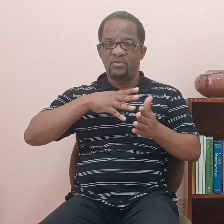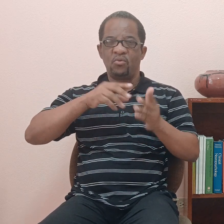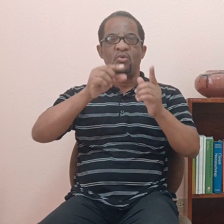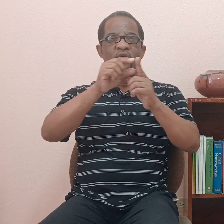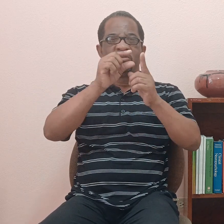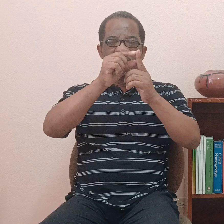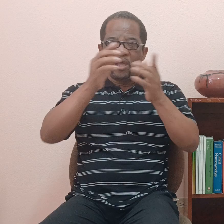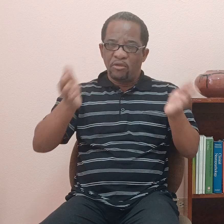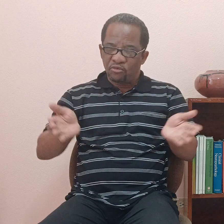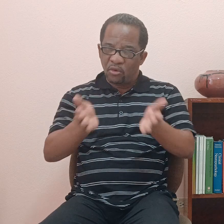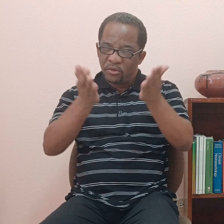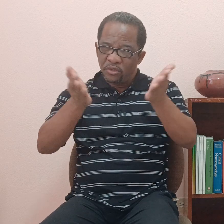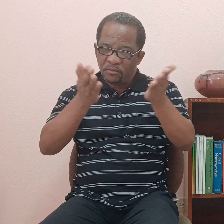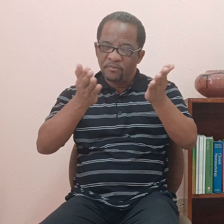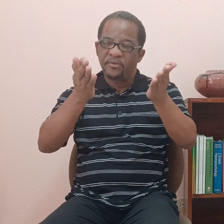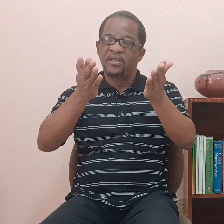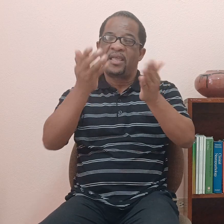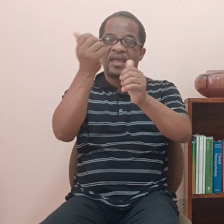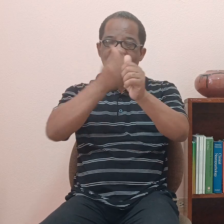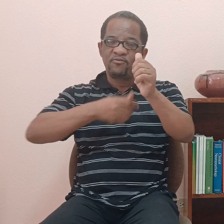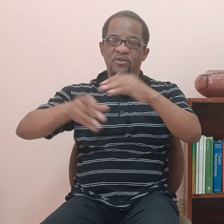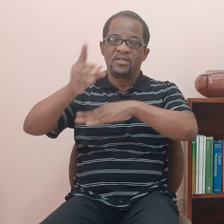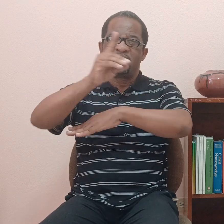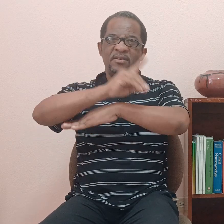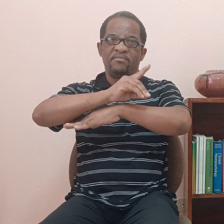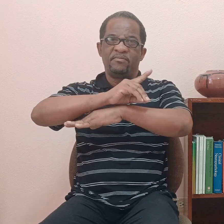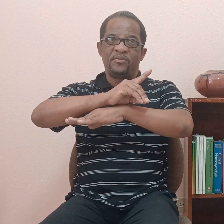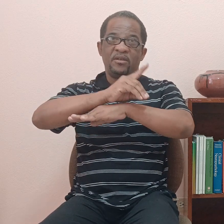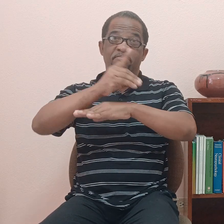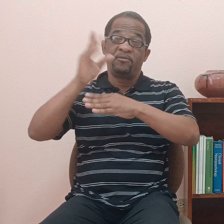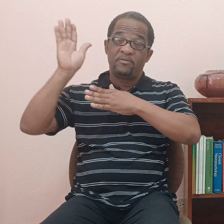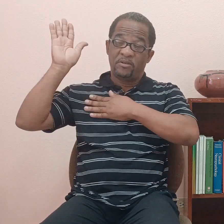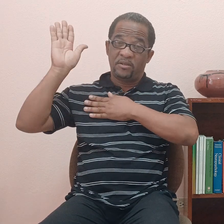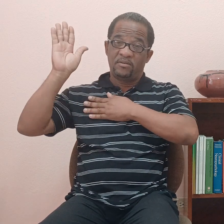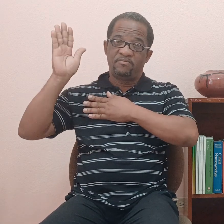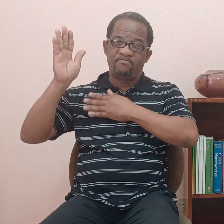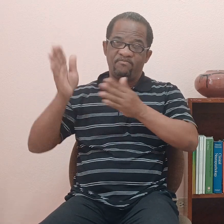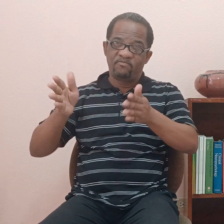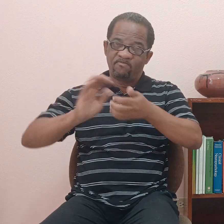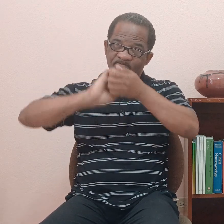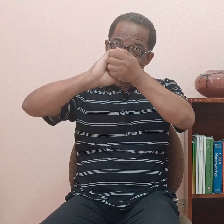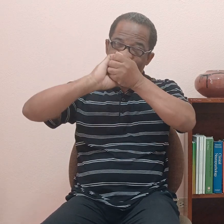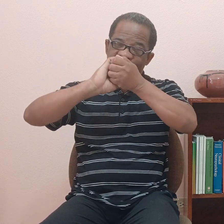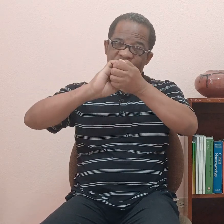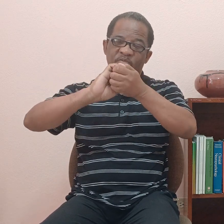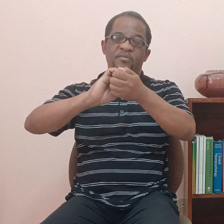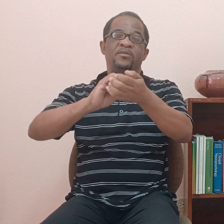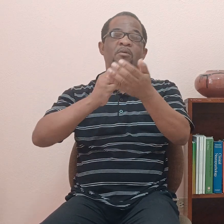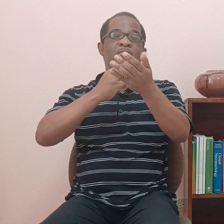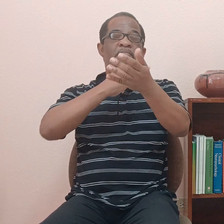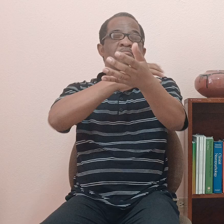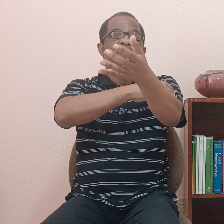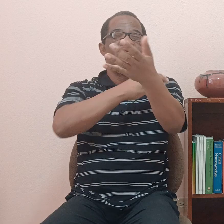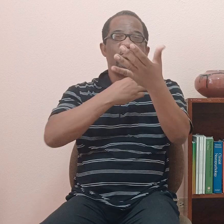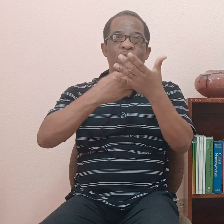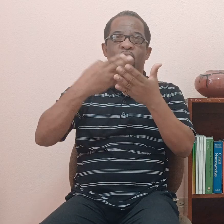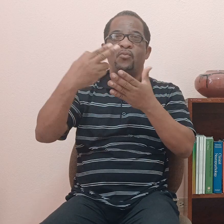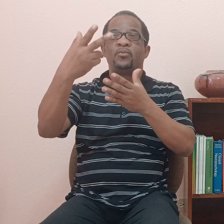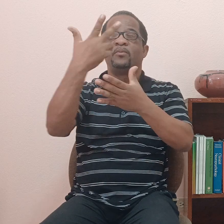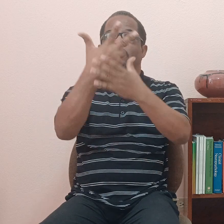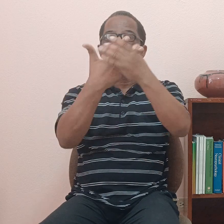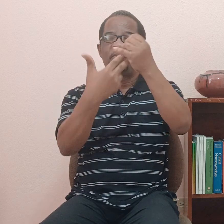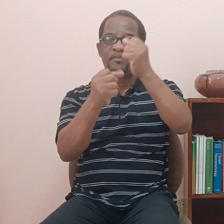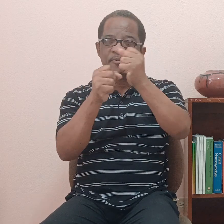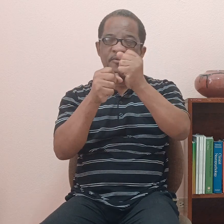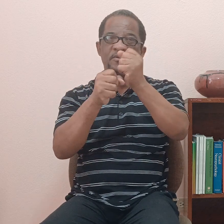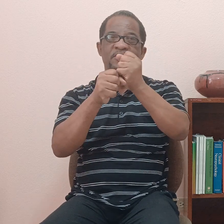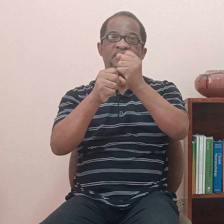during each day. These affirmations celebrate the power of the Holy Trinity. They do not seek to